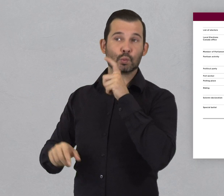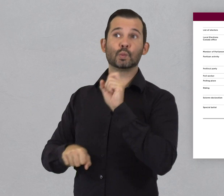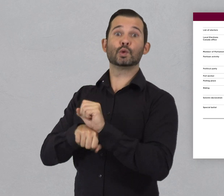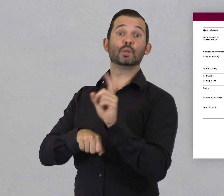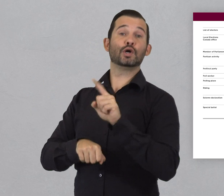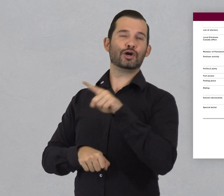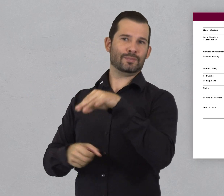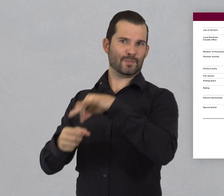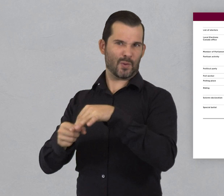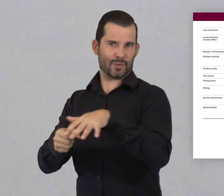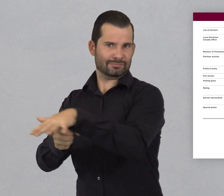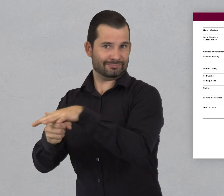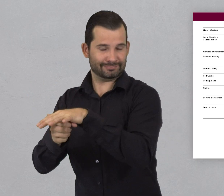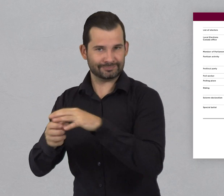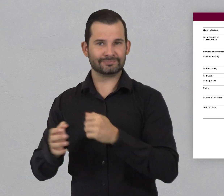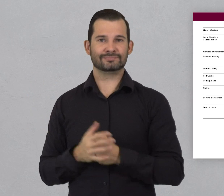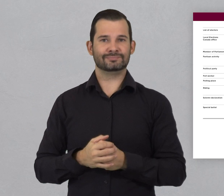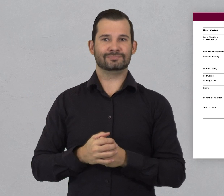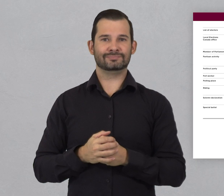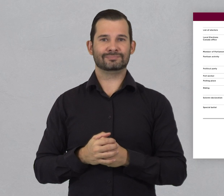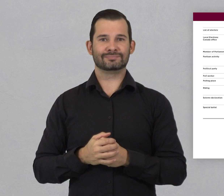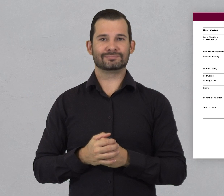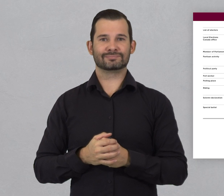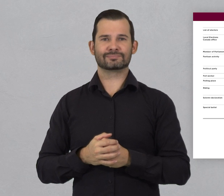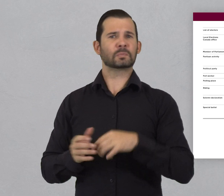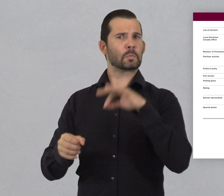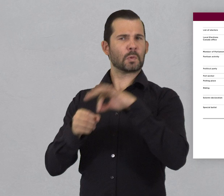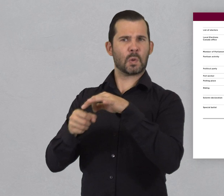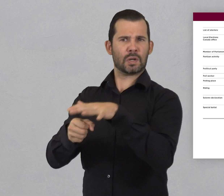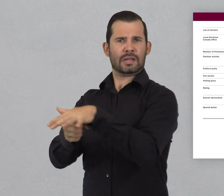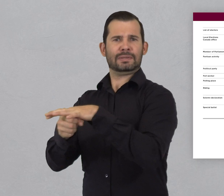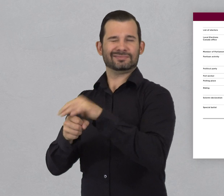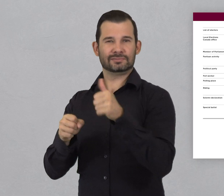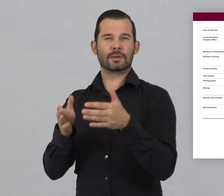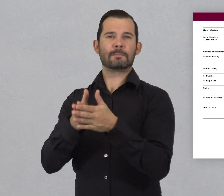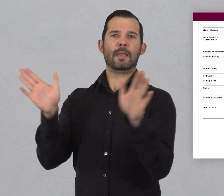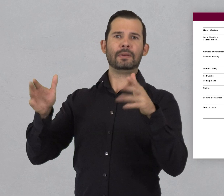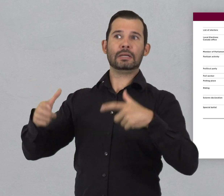who works at a polling place. Polling place: A public building